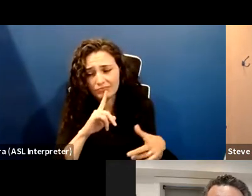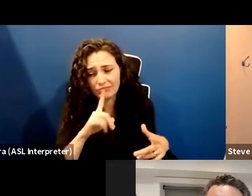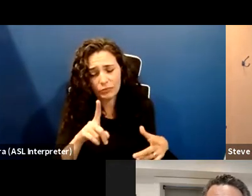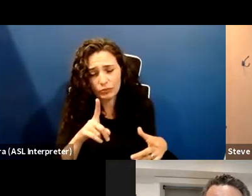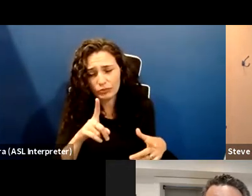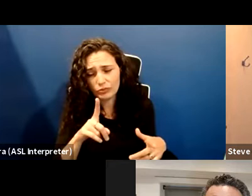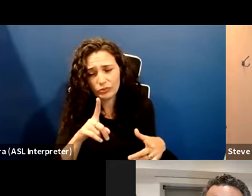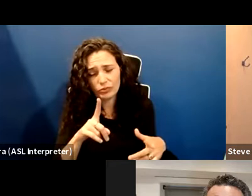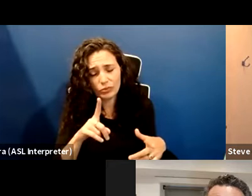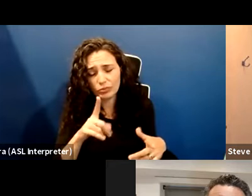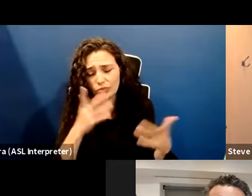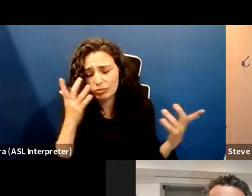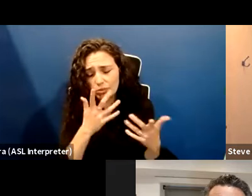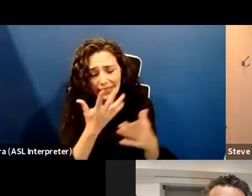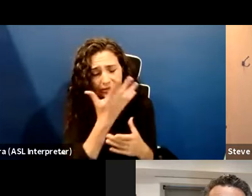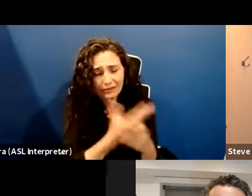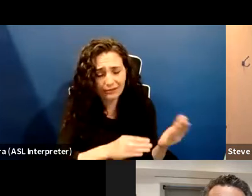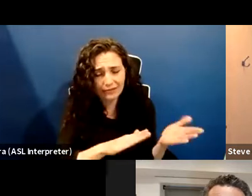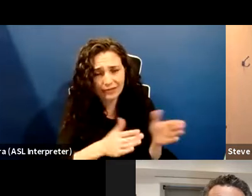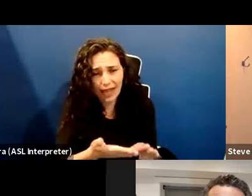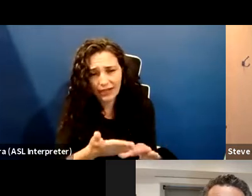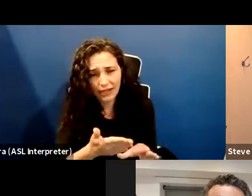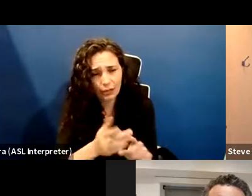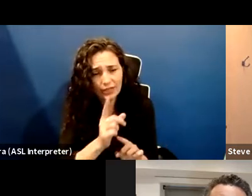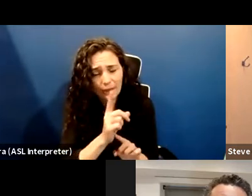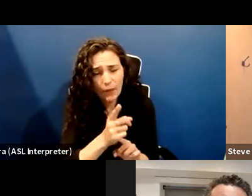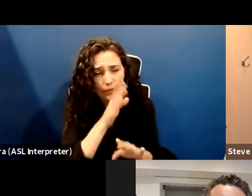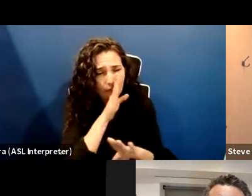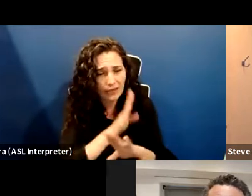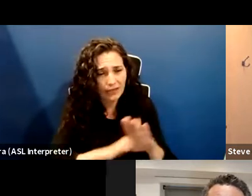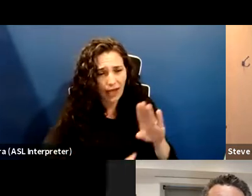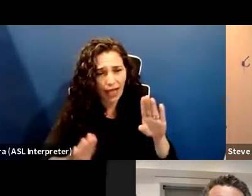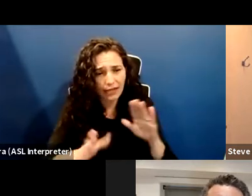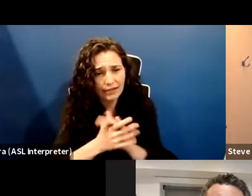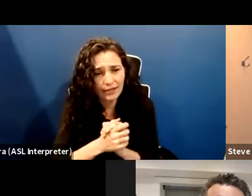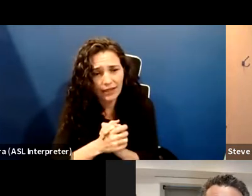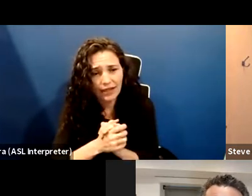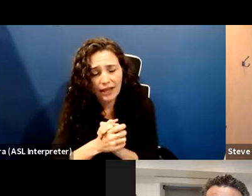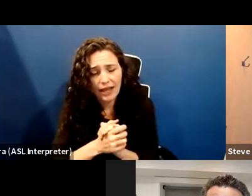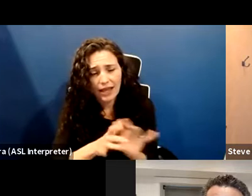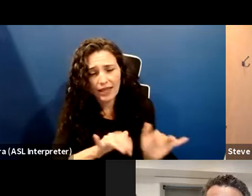there was like a moment of silence. The neurosurgeon from Montefiore died that same week.